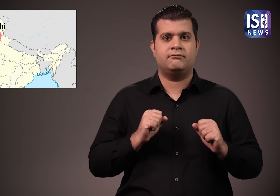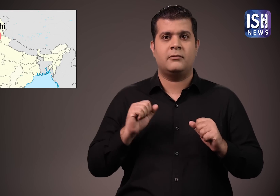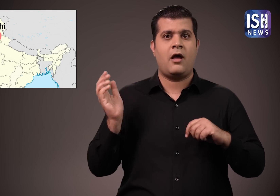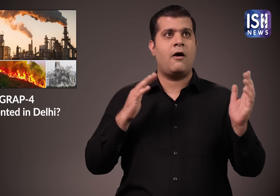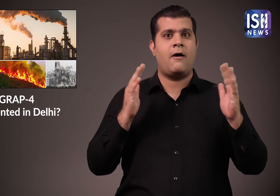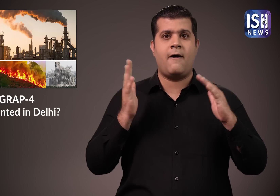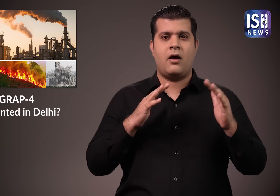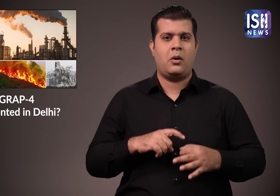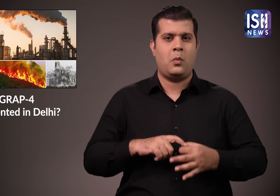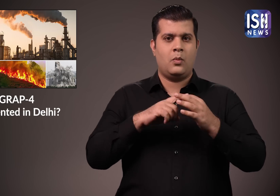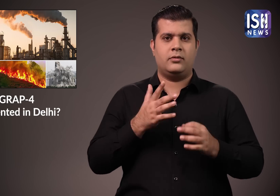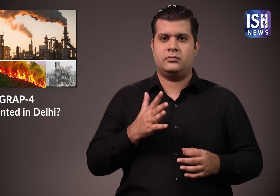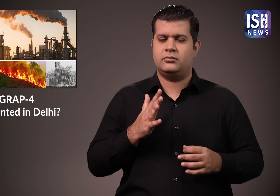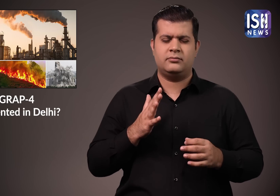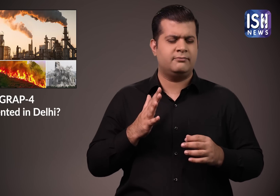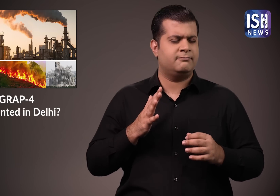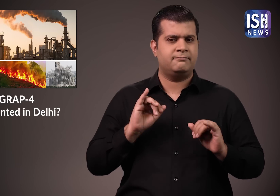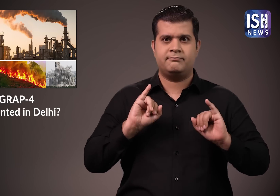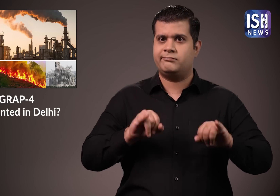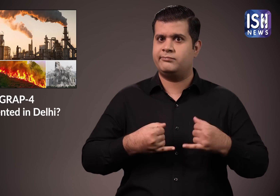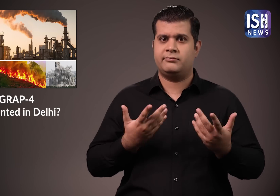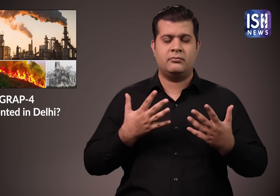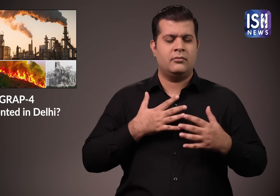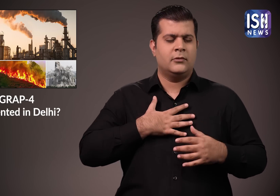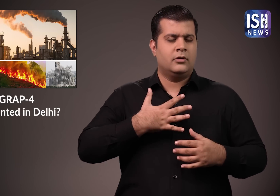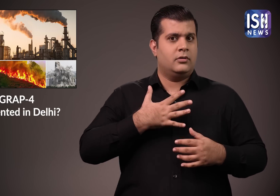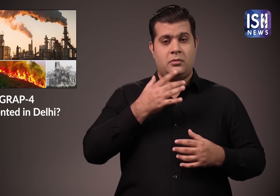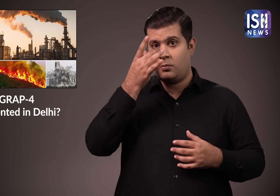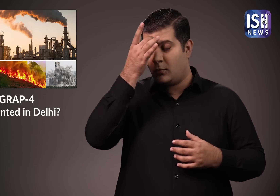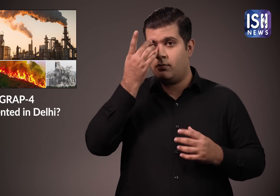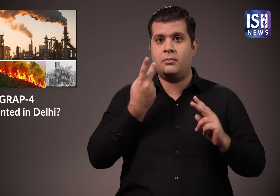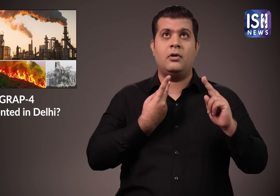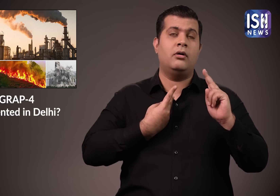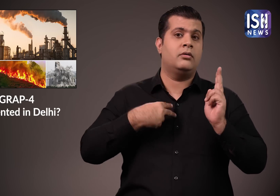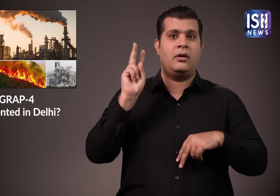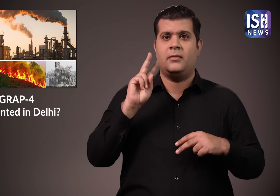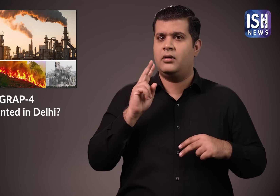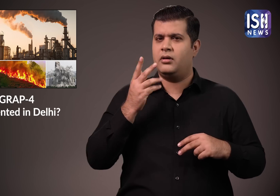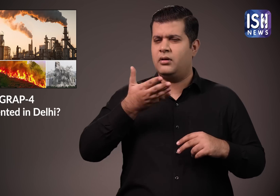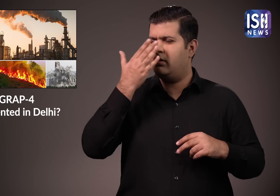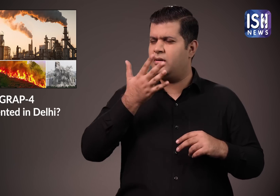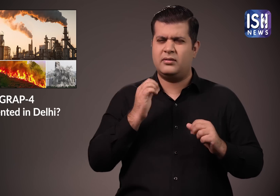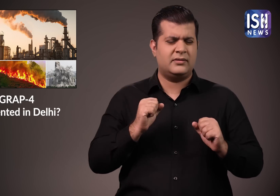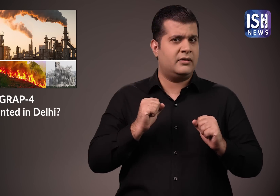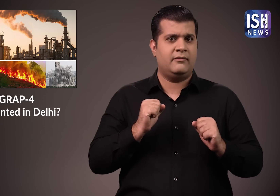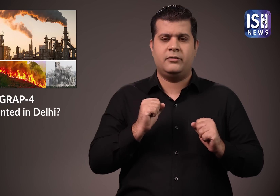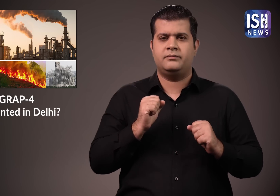Yes, because poor air quality makes breathing extremely difficult here.